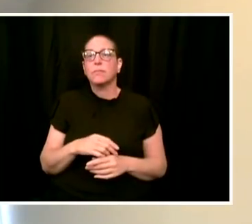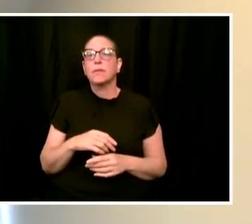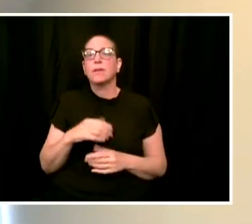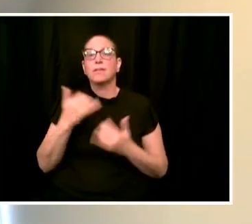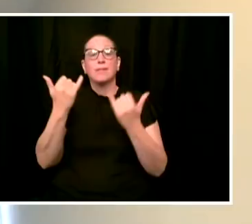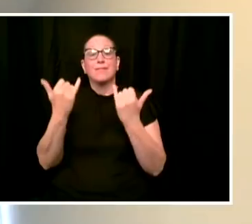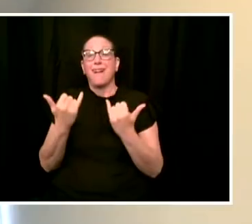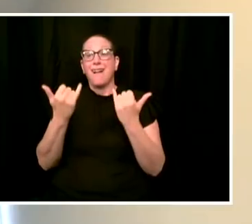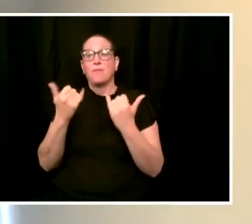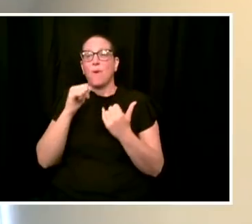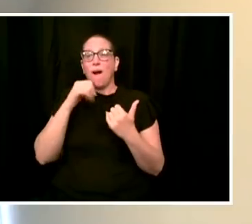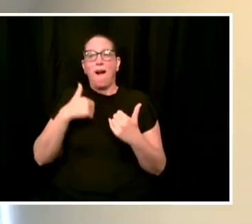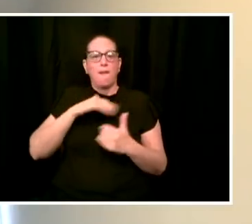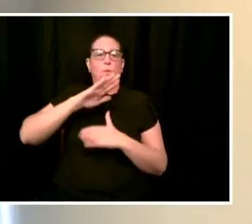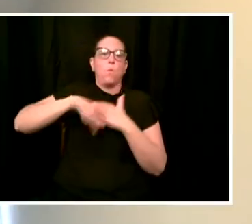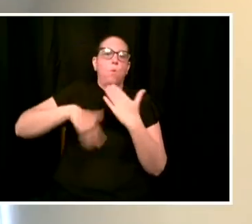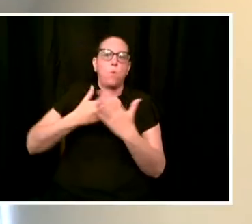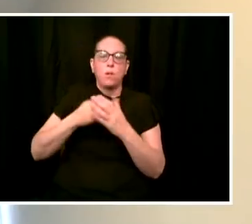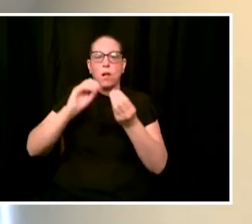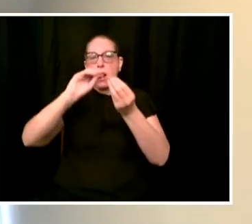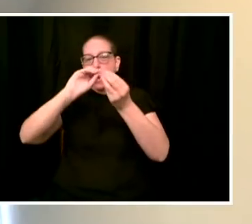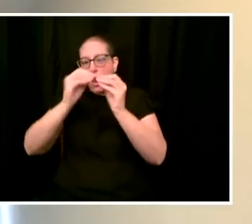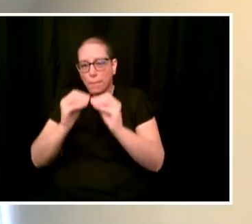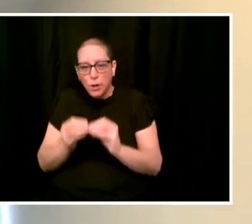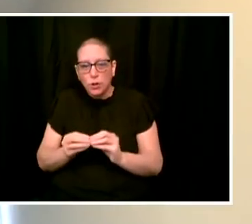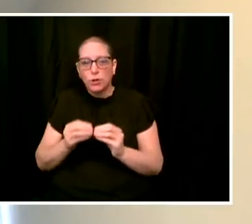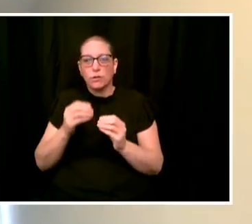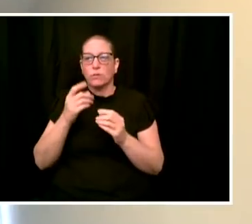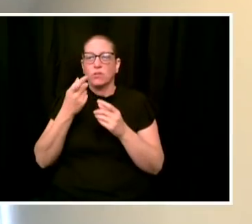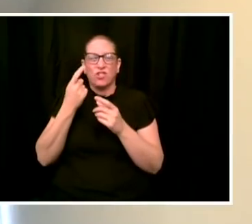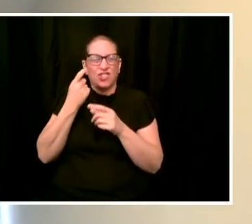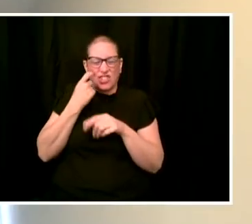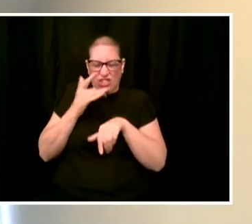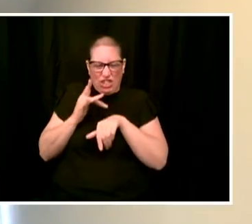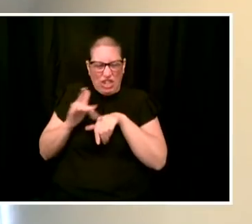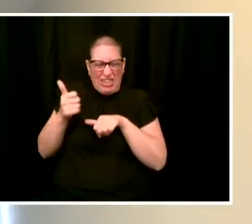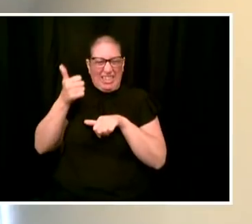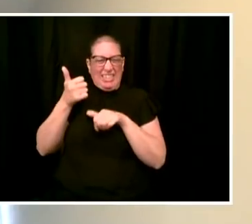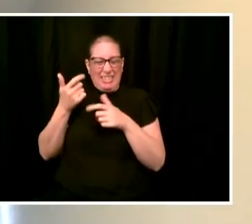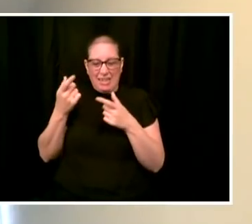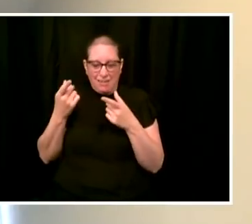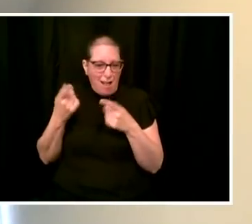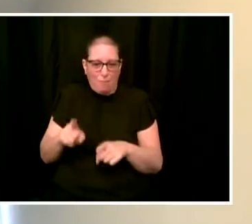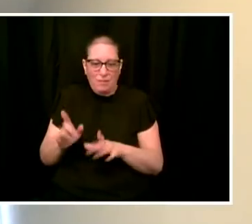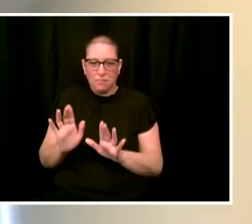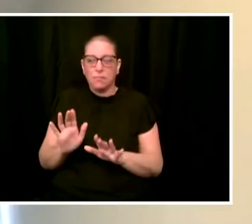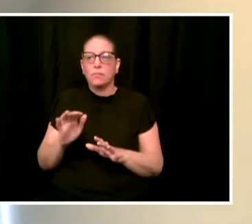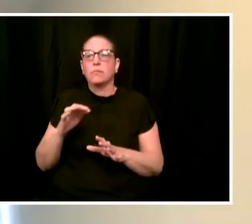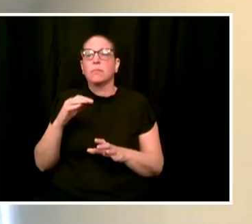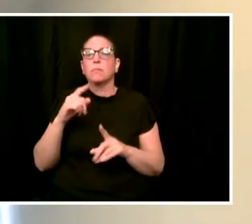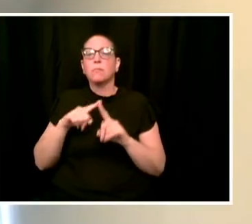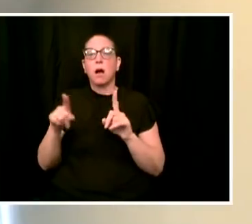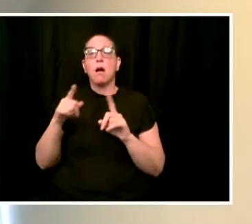DO THATI WTH THE PEOPLE REMAINING INSIDE. IF WE CAN GET PEOPLE IN FOR THREE NIGHTS, IT